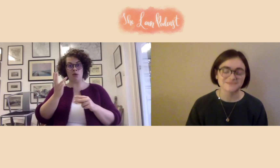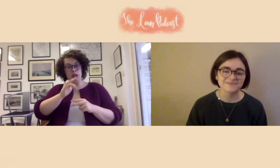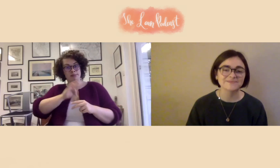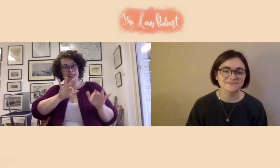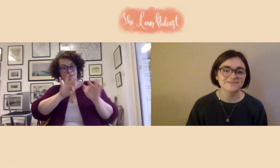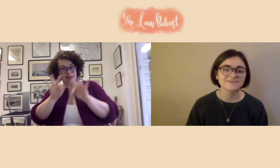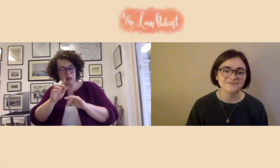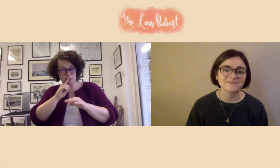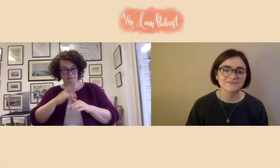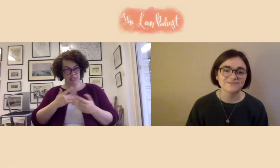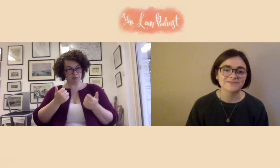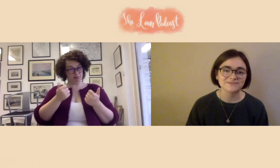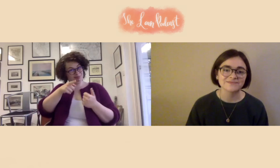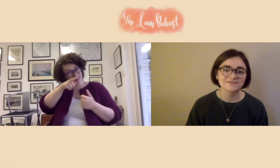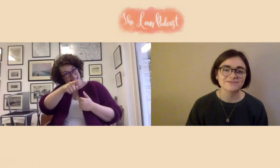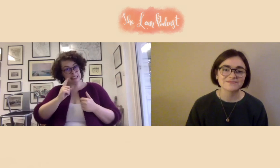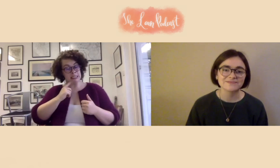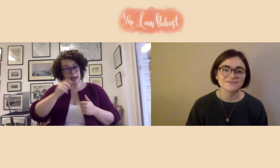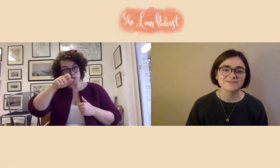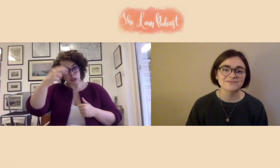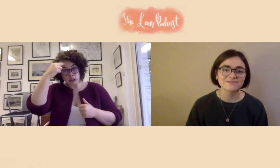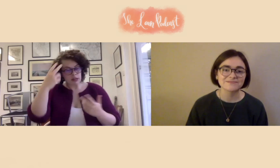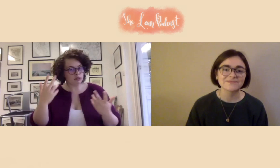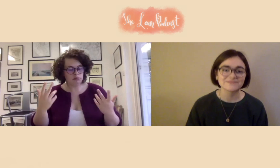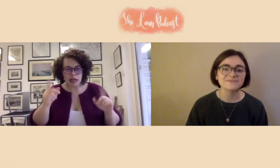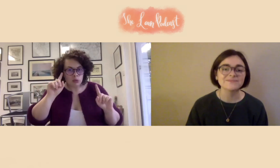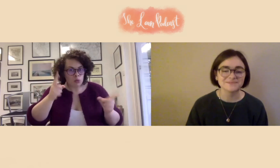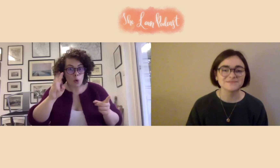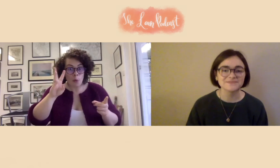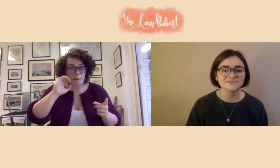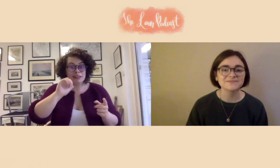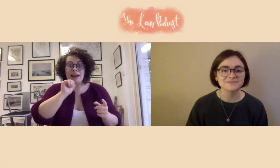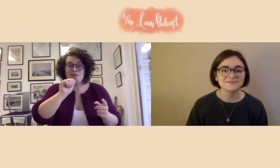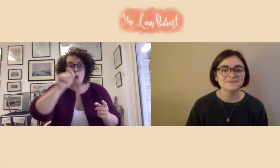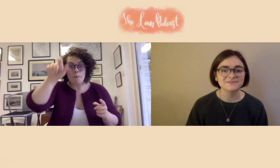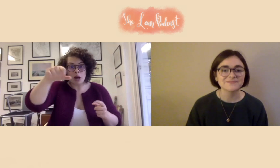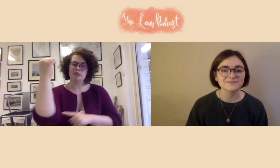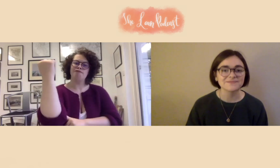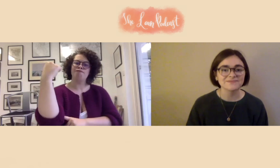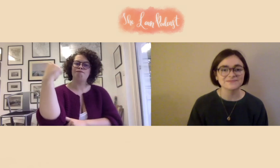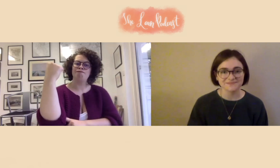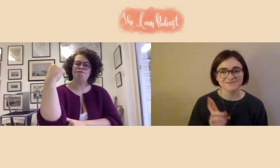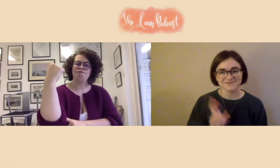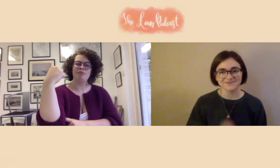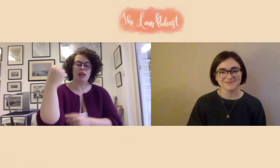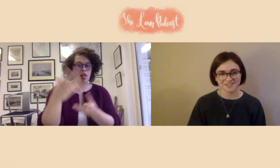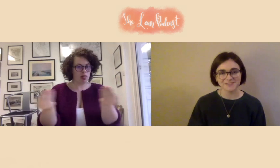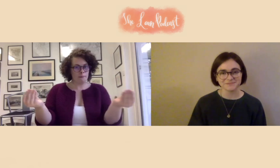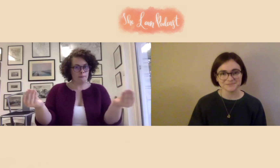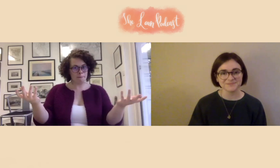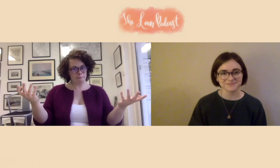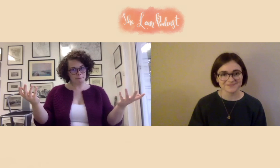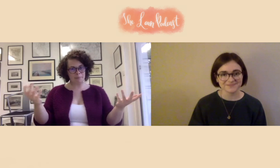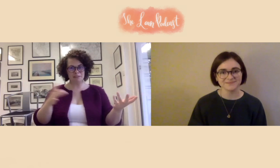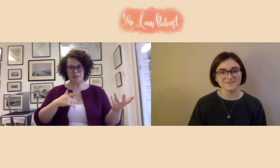You don't have much in that regard. You normally in a meeting would have like a deaf person nodding or making eye contact.